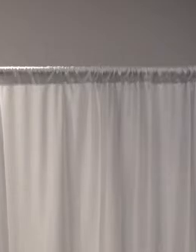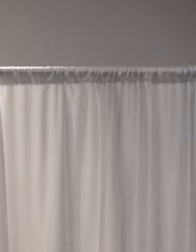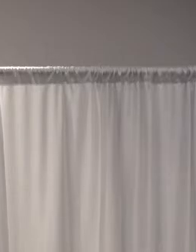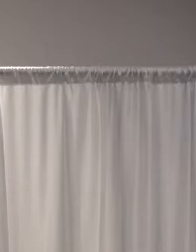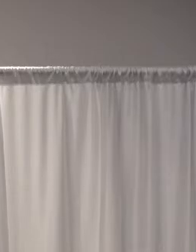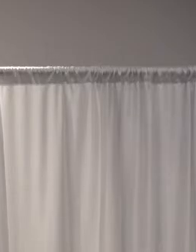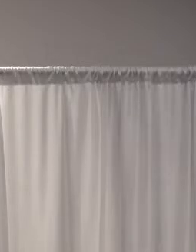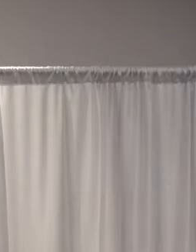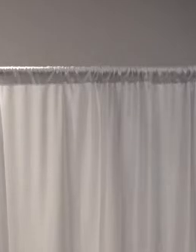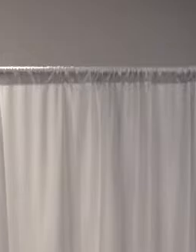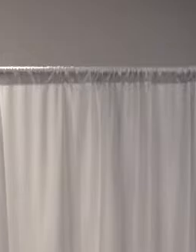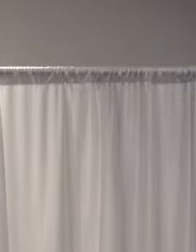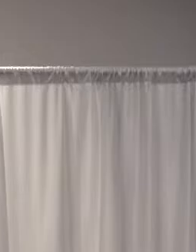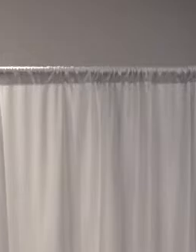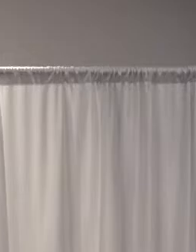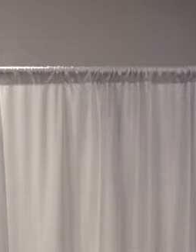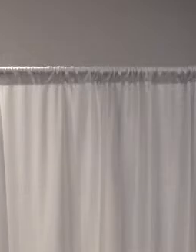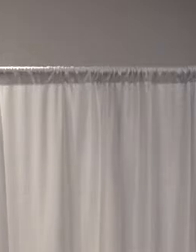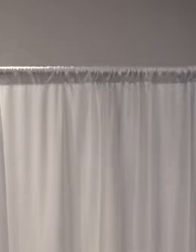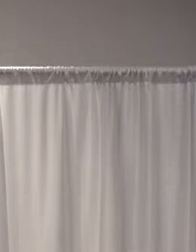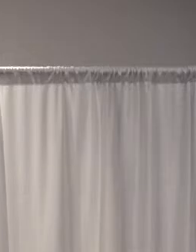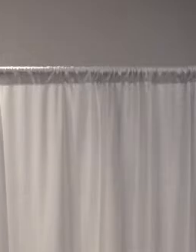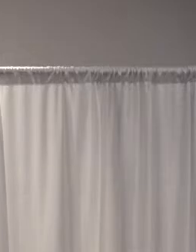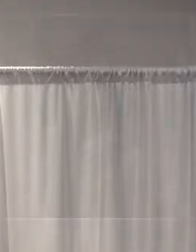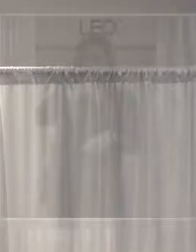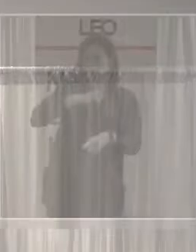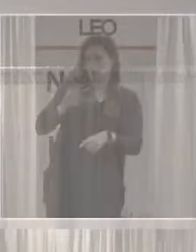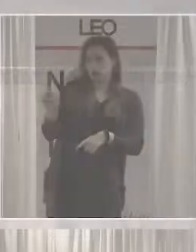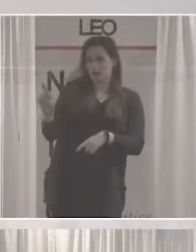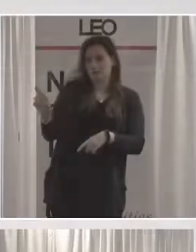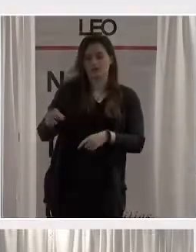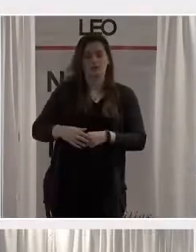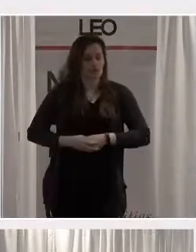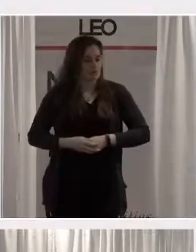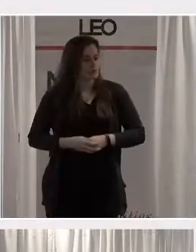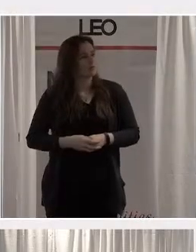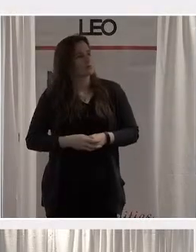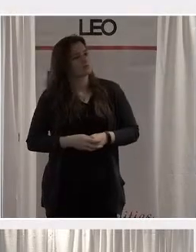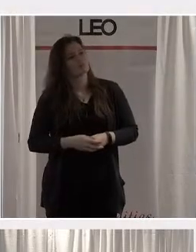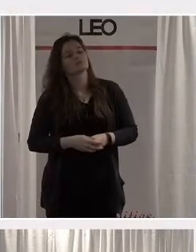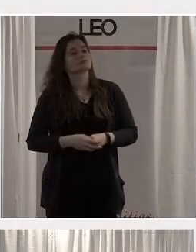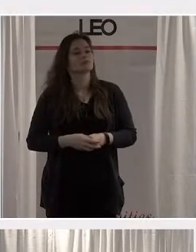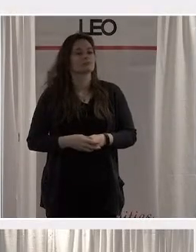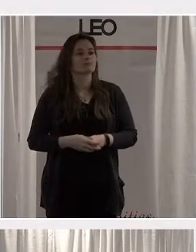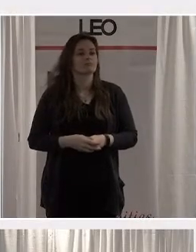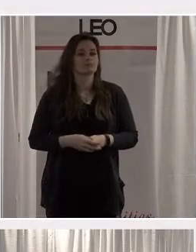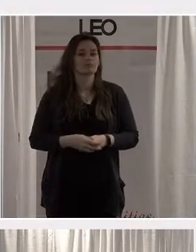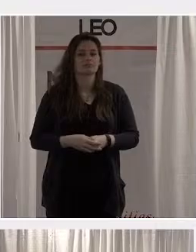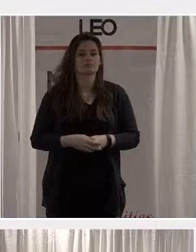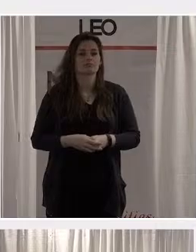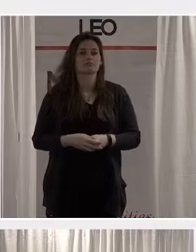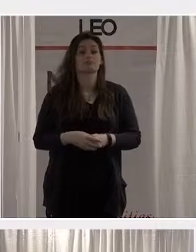MENS IS ON THE LEFT AND WOMENS IS ON THE RIGHT. I WOULD ALSO LIKE TO LET YOU KNOW WE HAVE CART